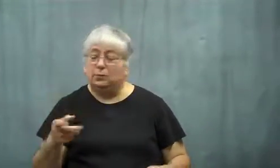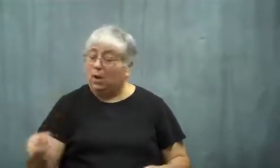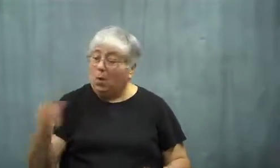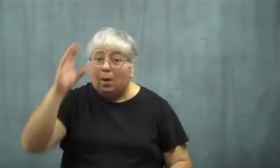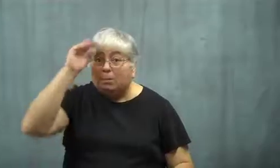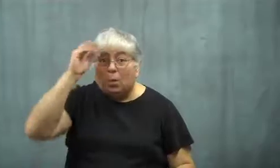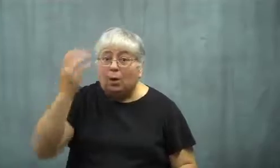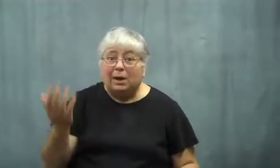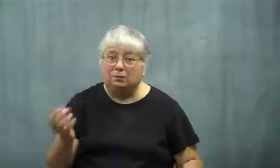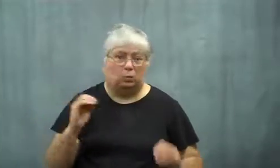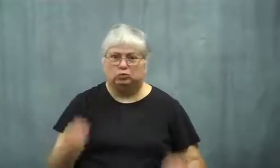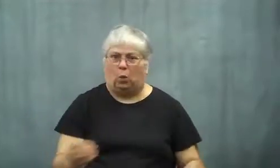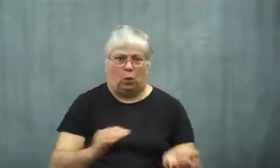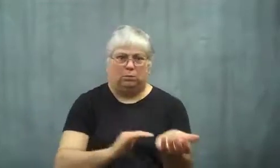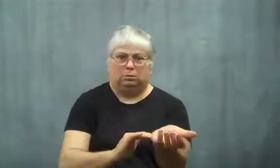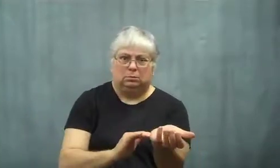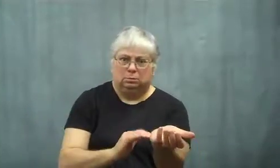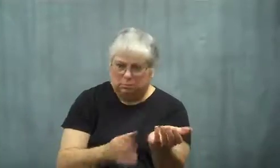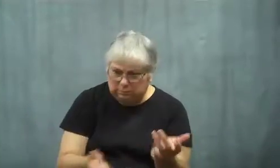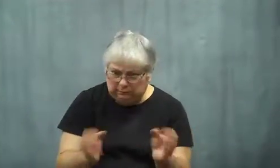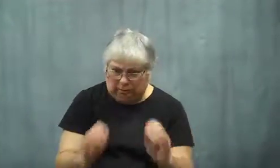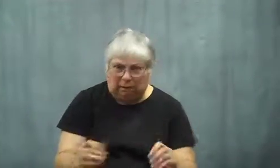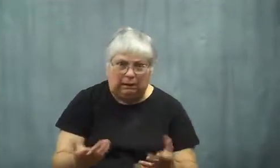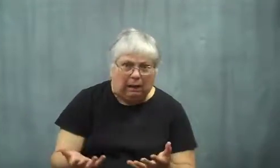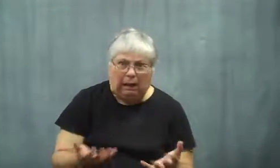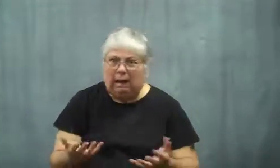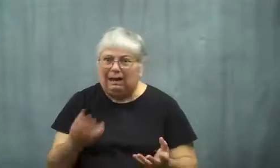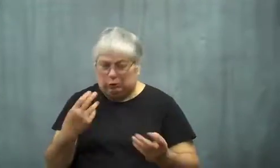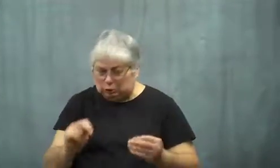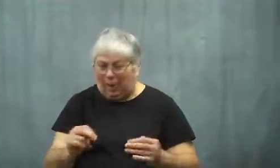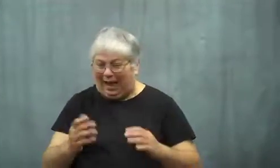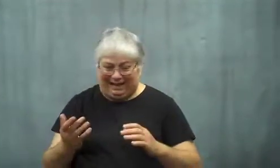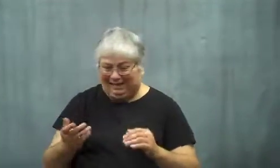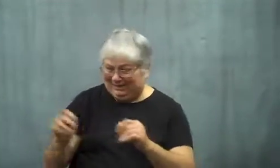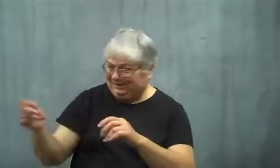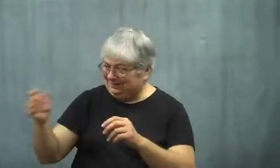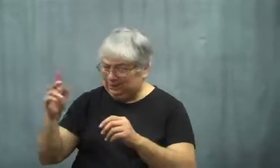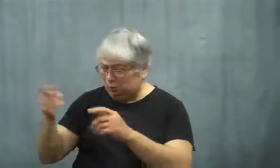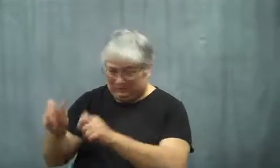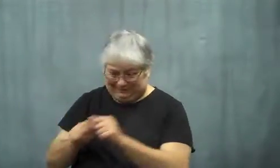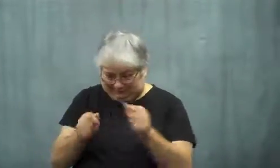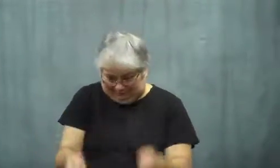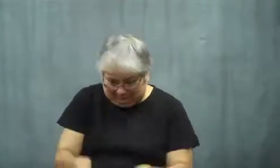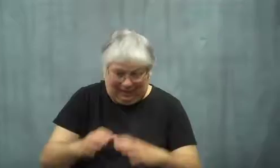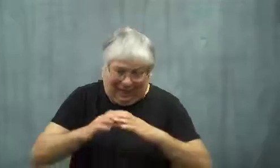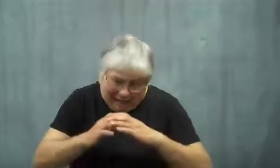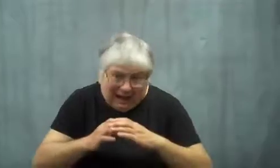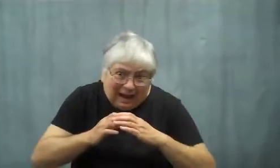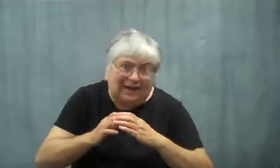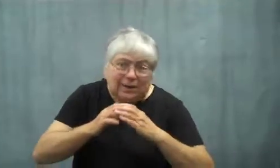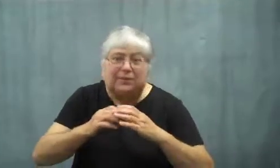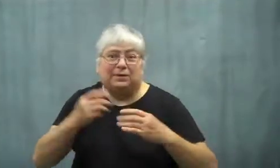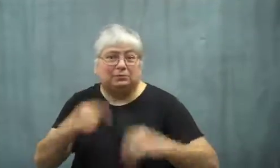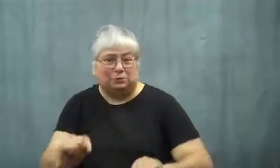Martin had no pulse.